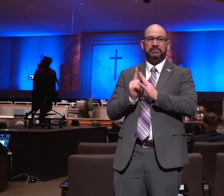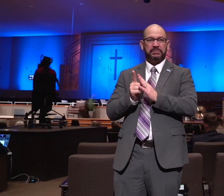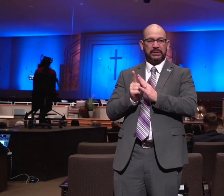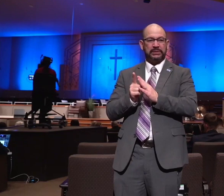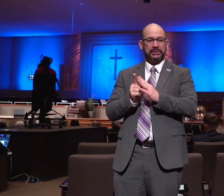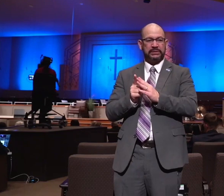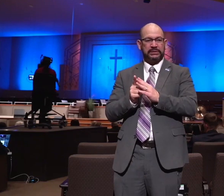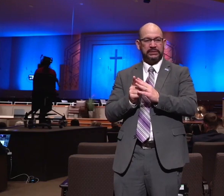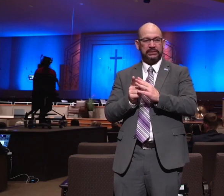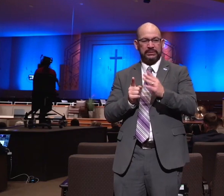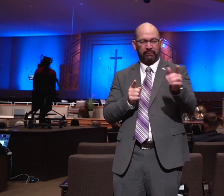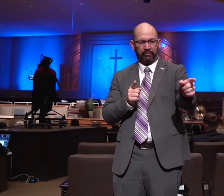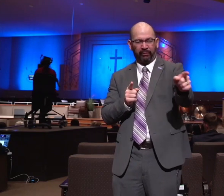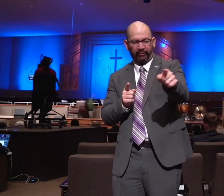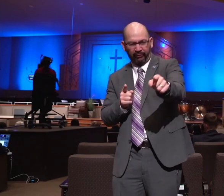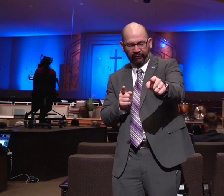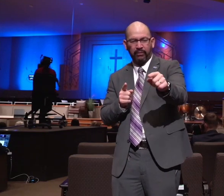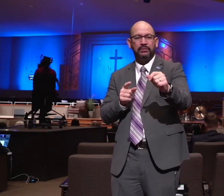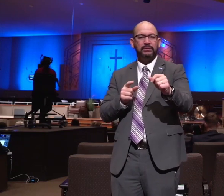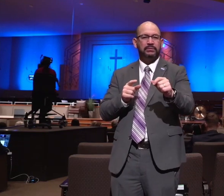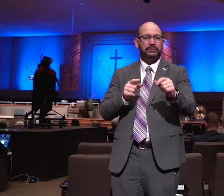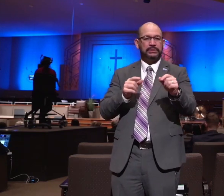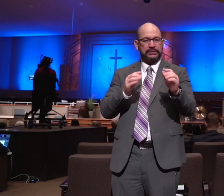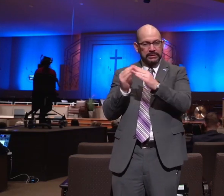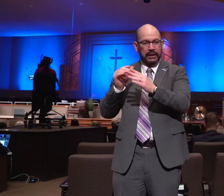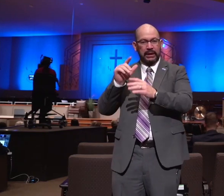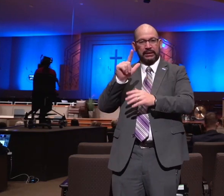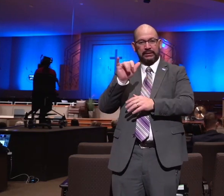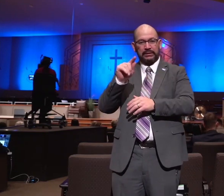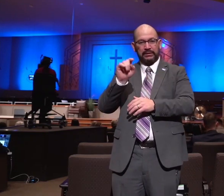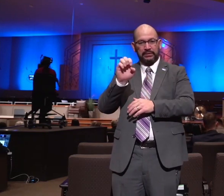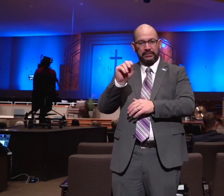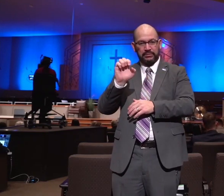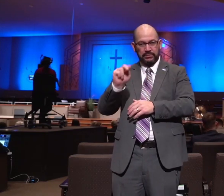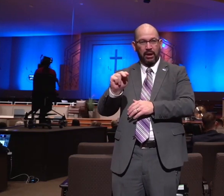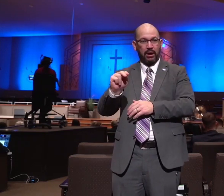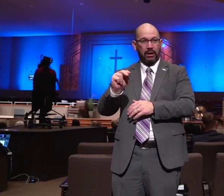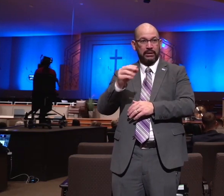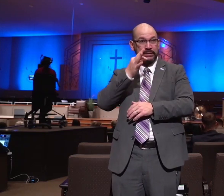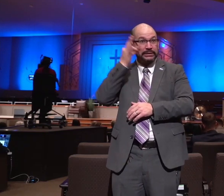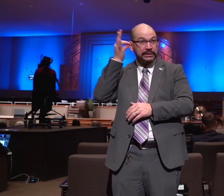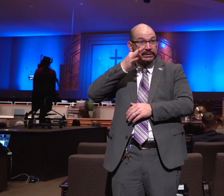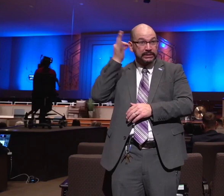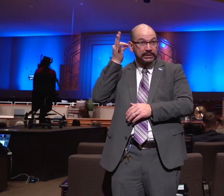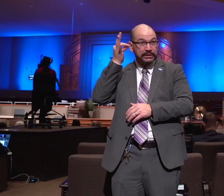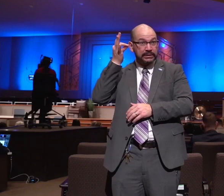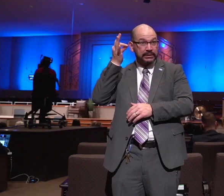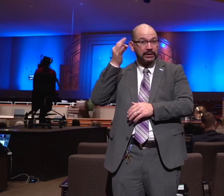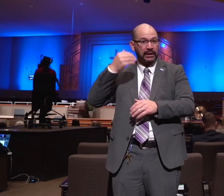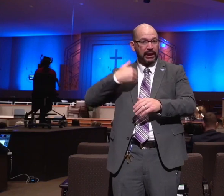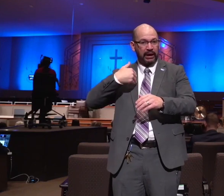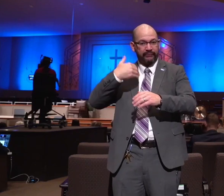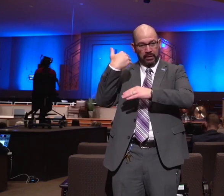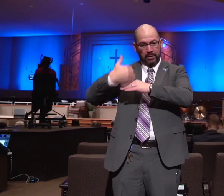a little town called Middletown Indiana